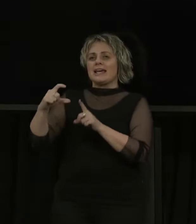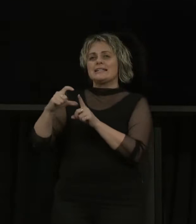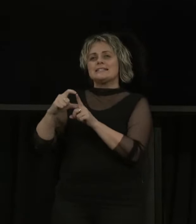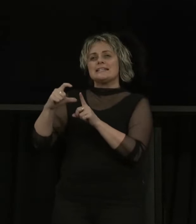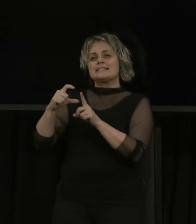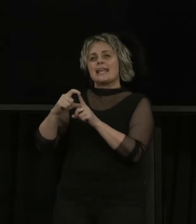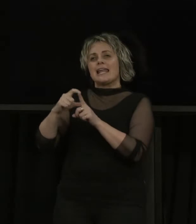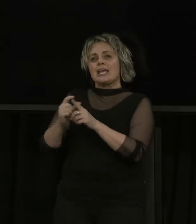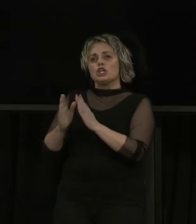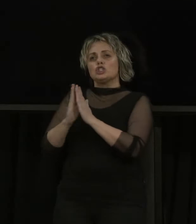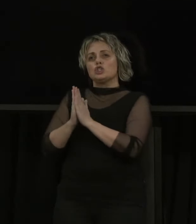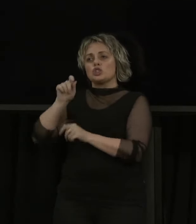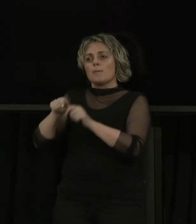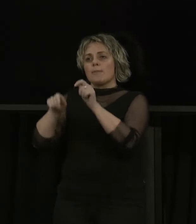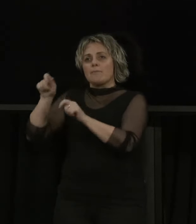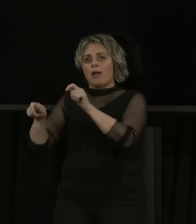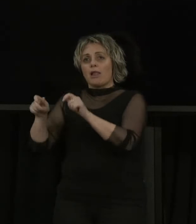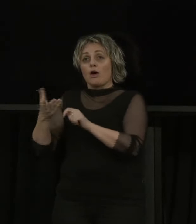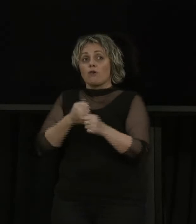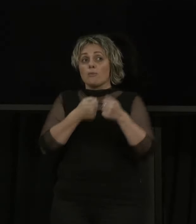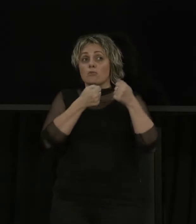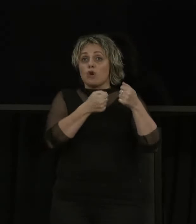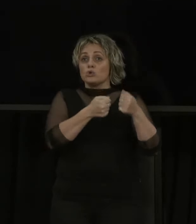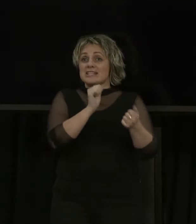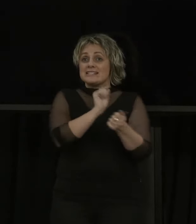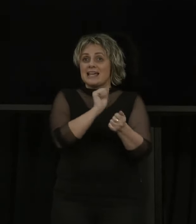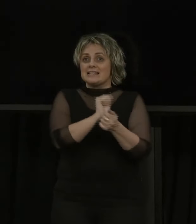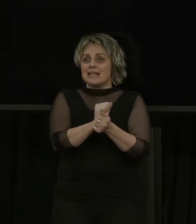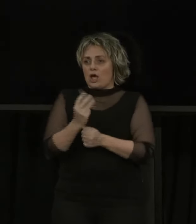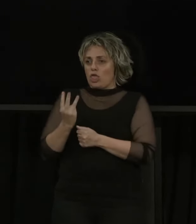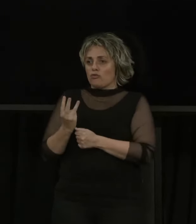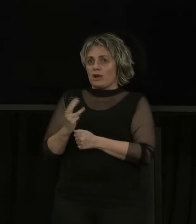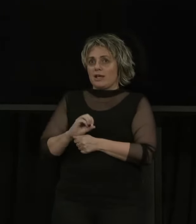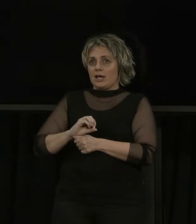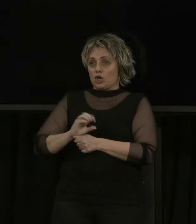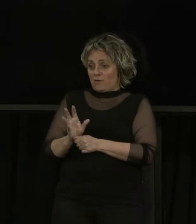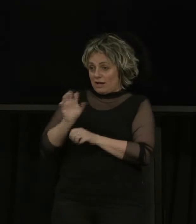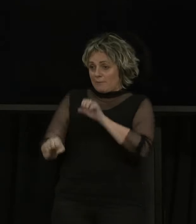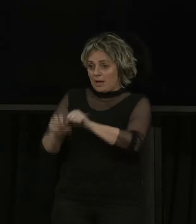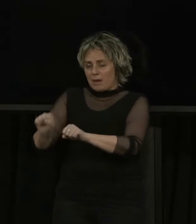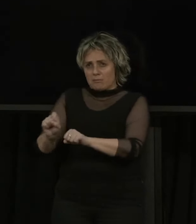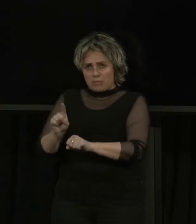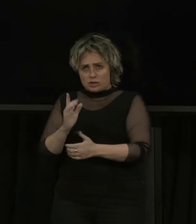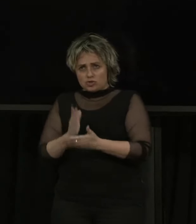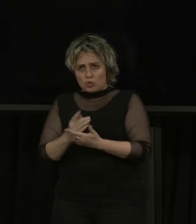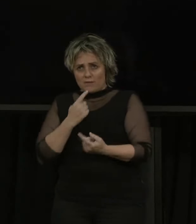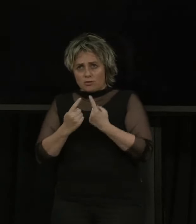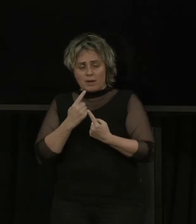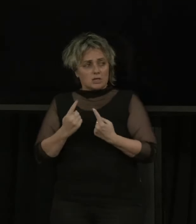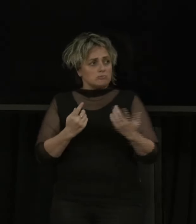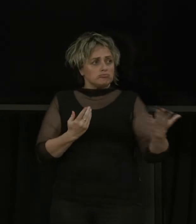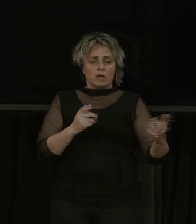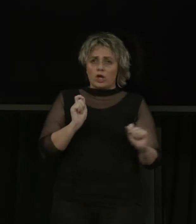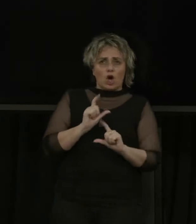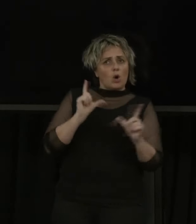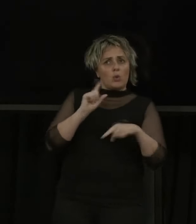There is something